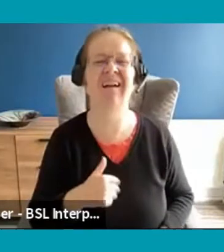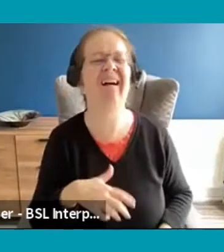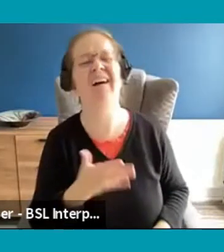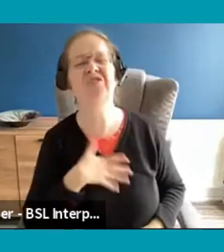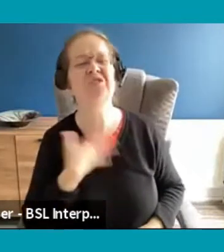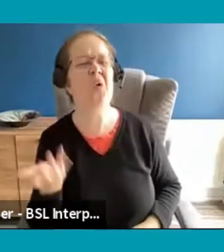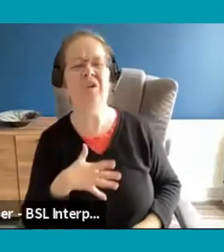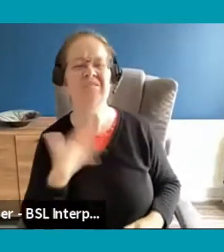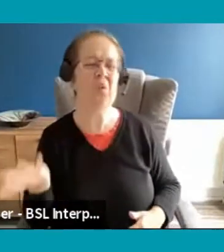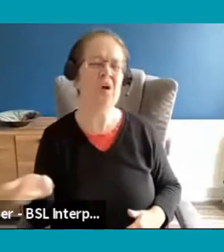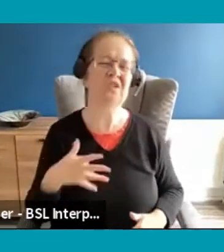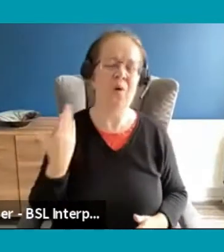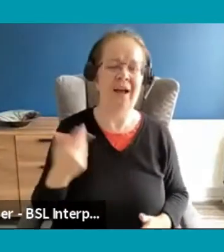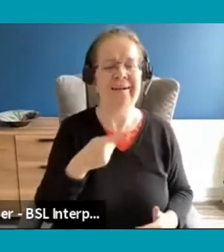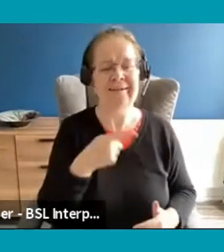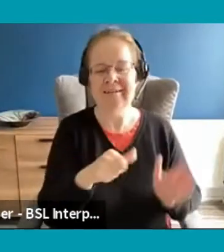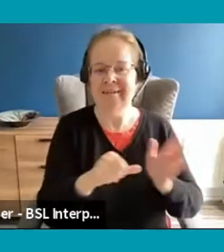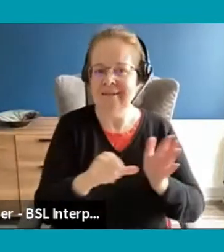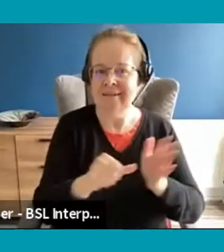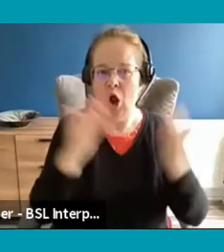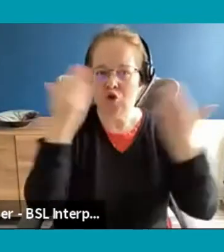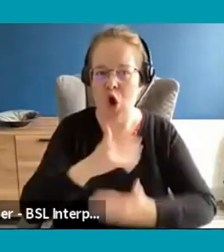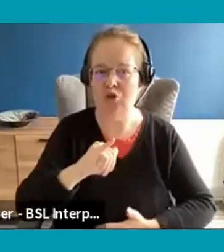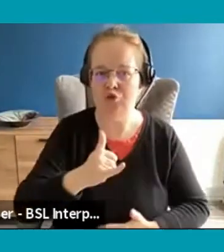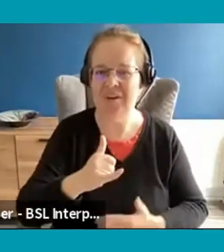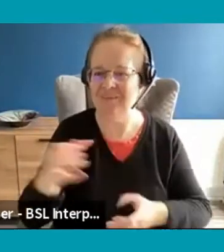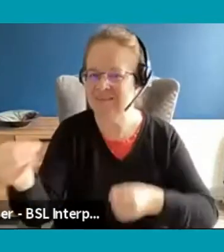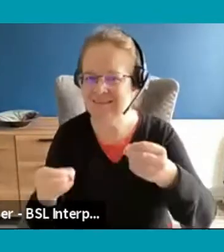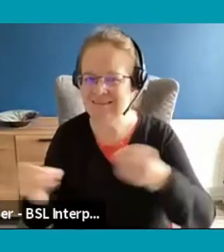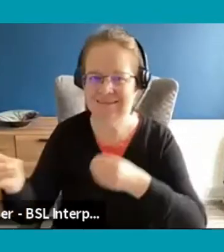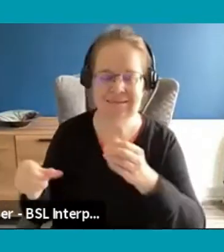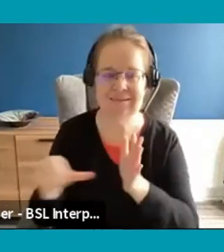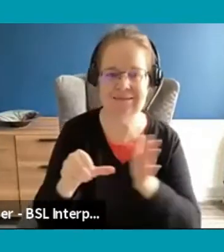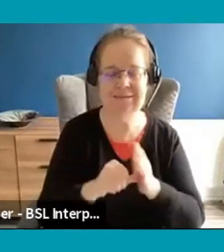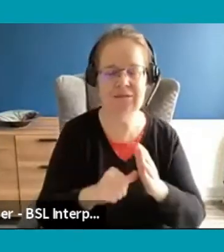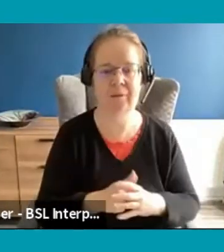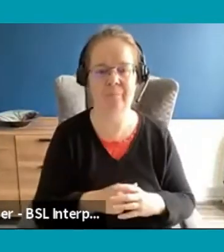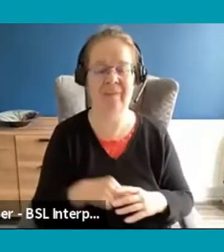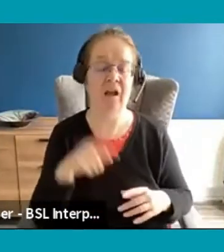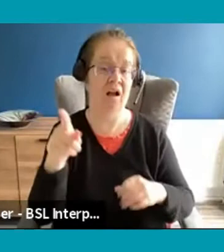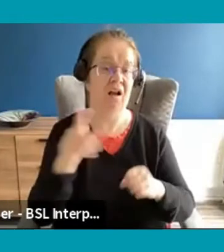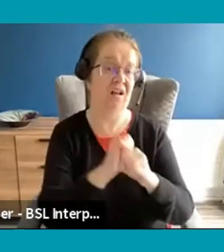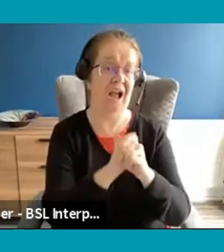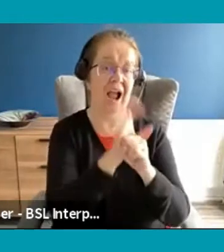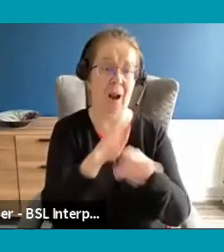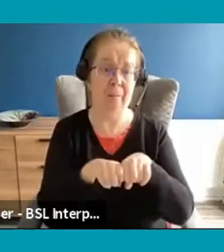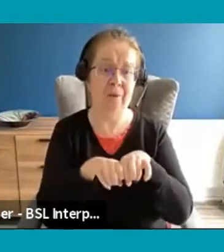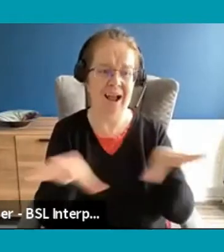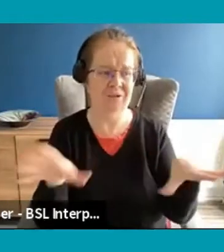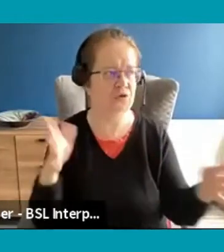but you know that can be a challenge for us as well. At times. I mean the pandemic. The pandemics really changed things as well.